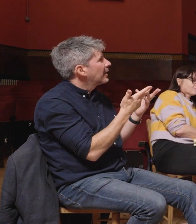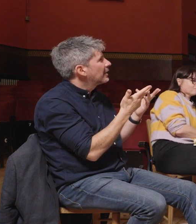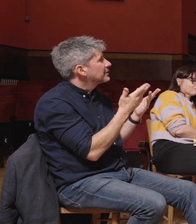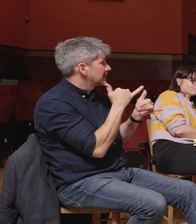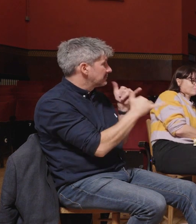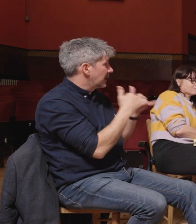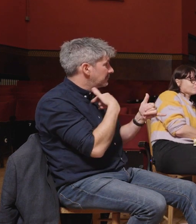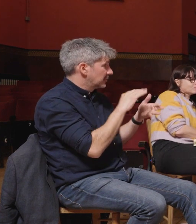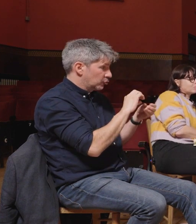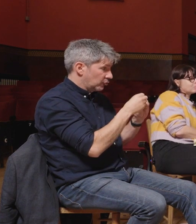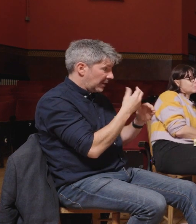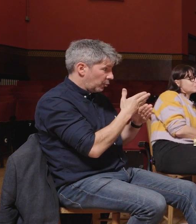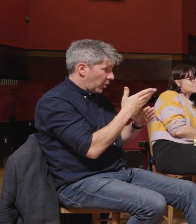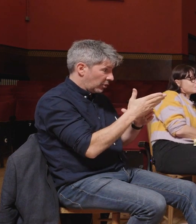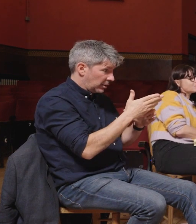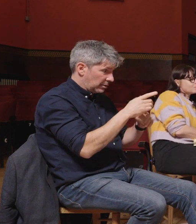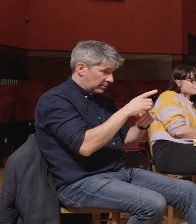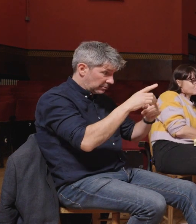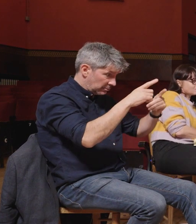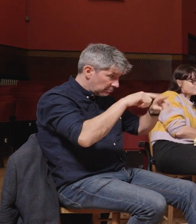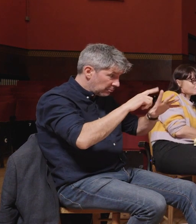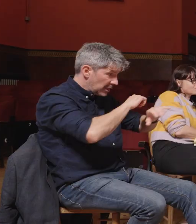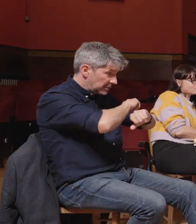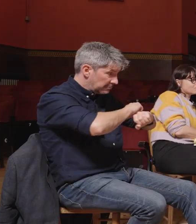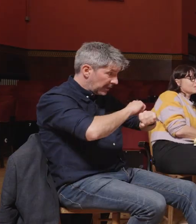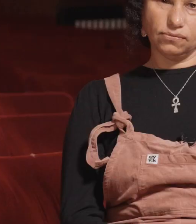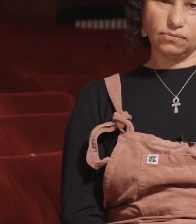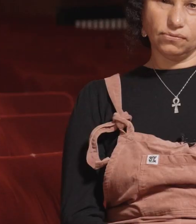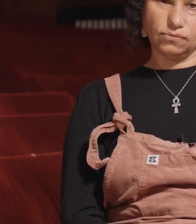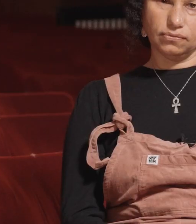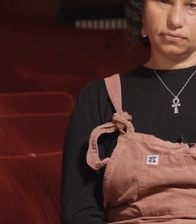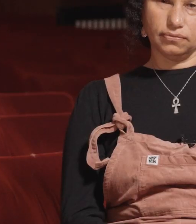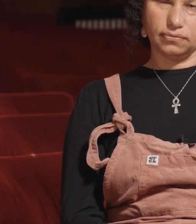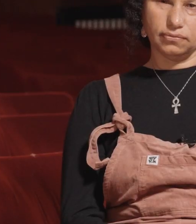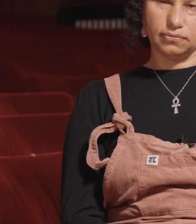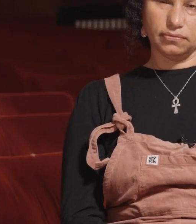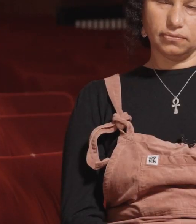that space that I create may shift and change, because of the needs of the group.